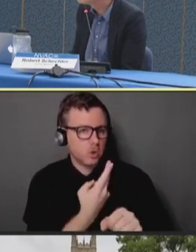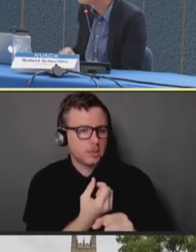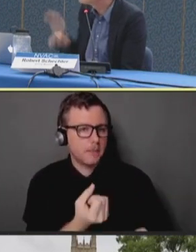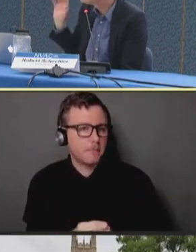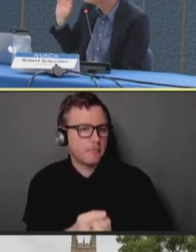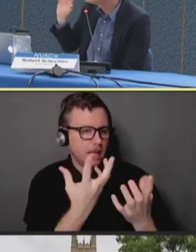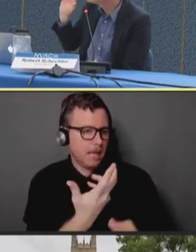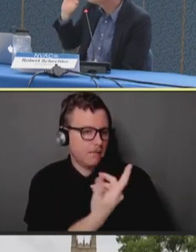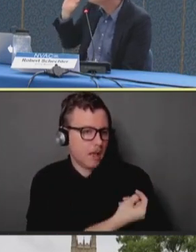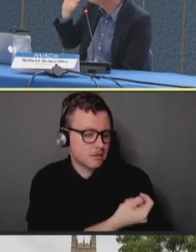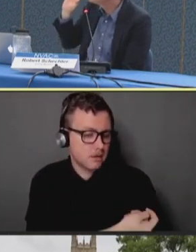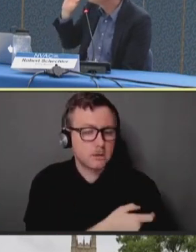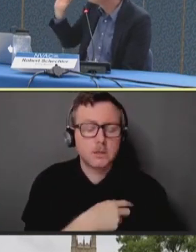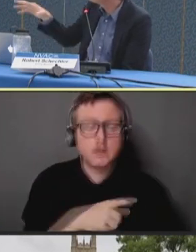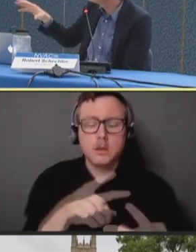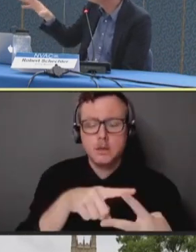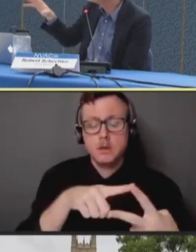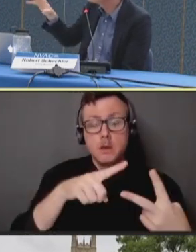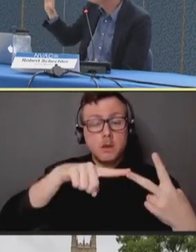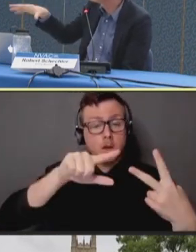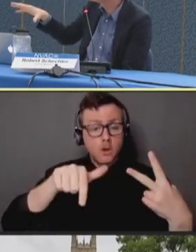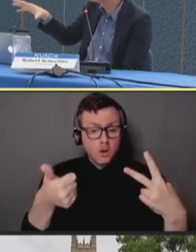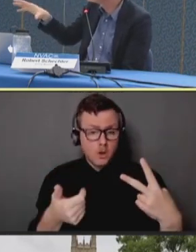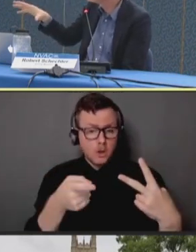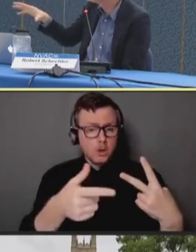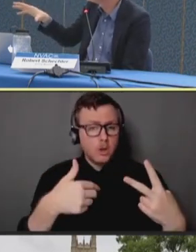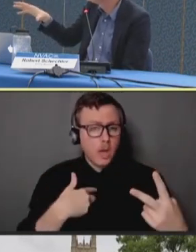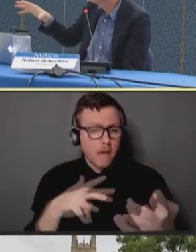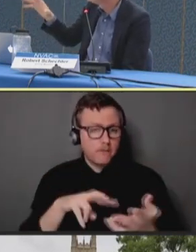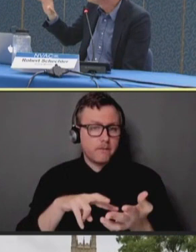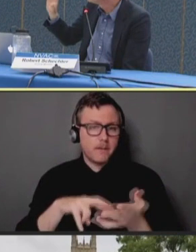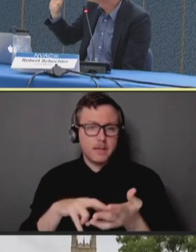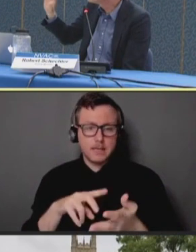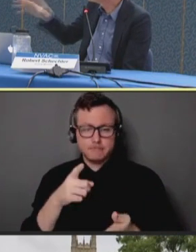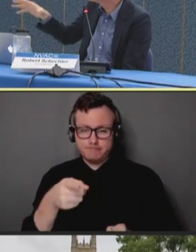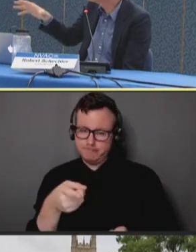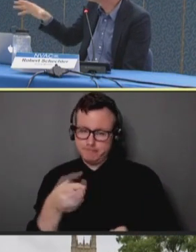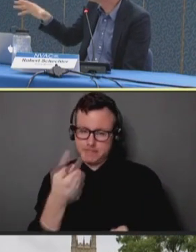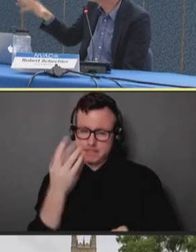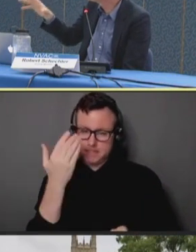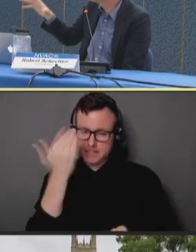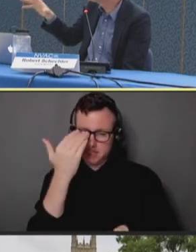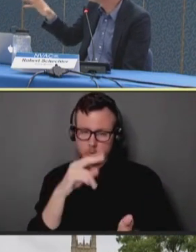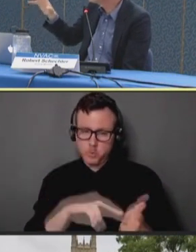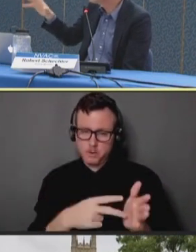Second question is you've implied that there's a point of no return at which vaccinations are unlikely to be helpful.